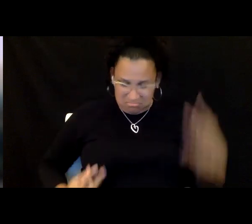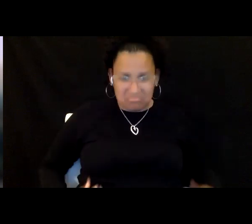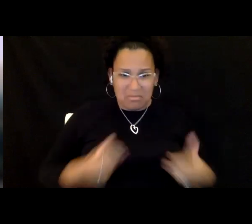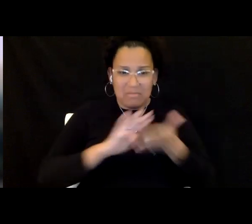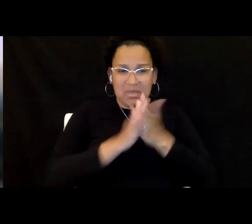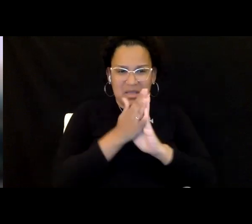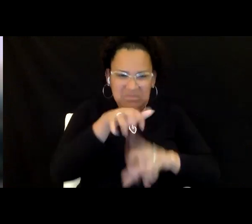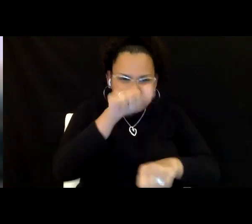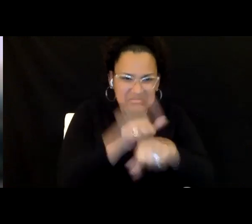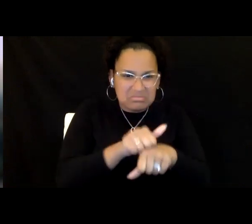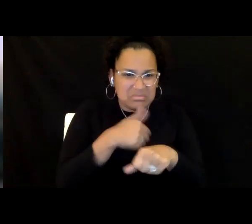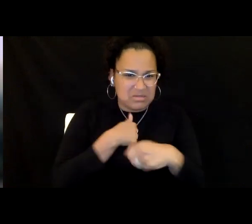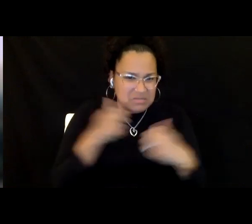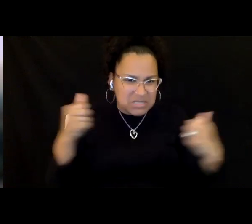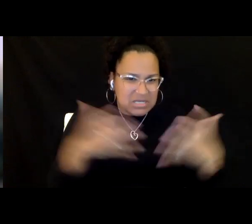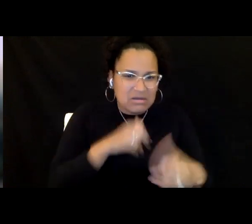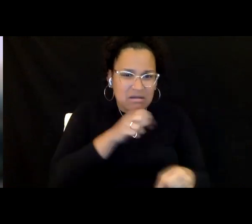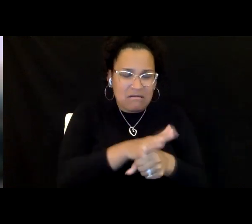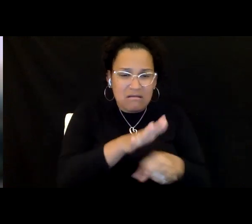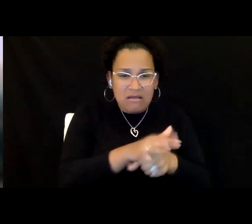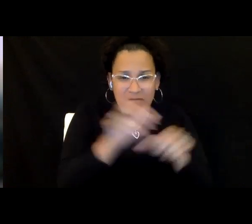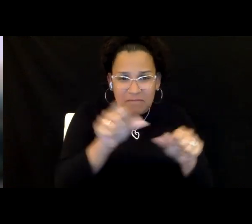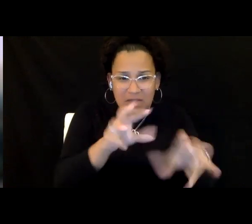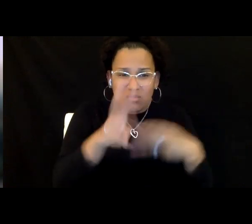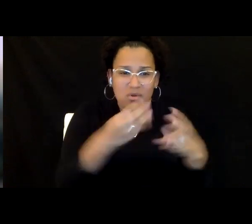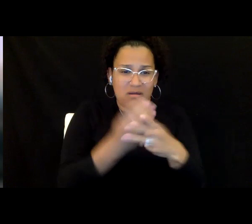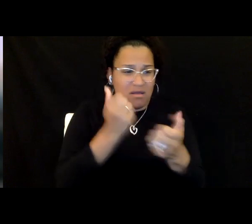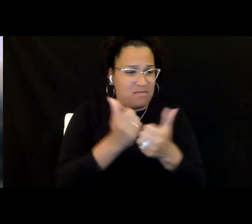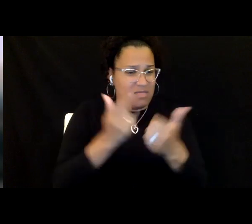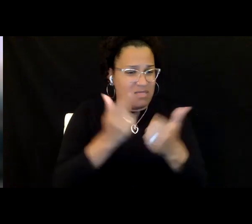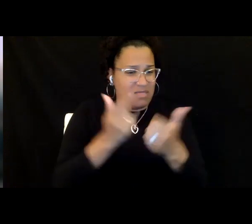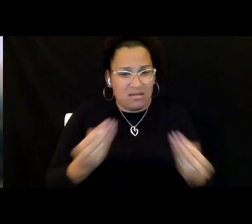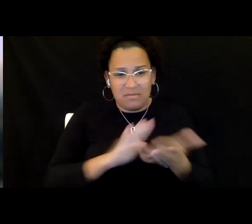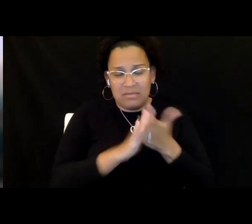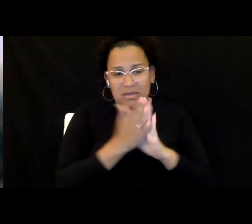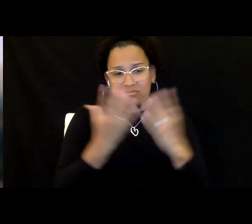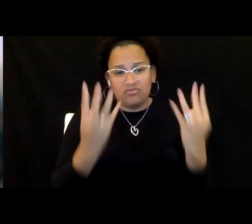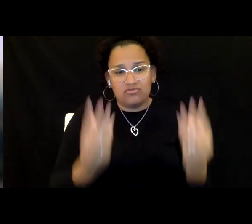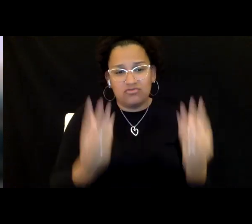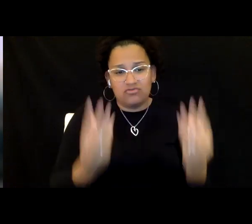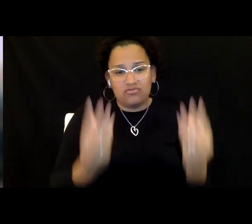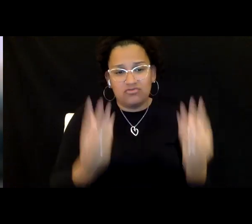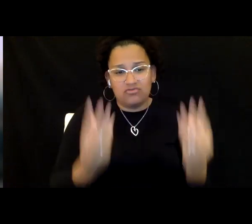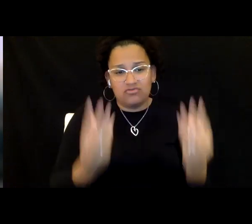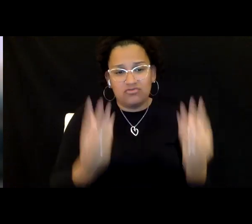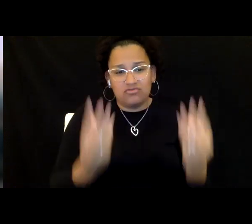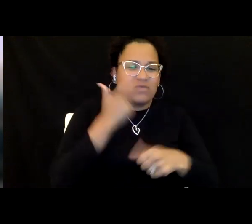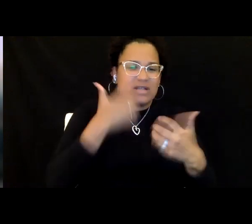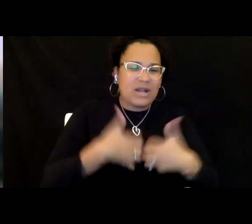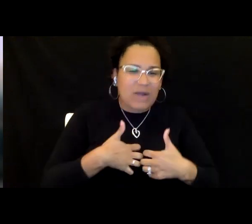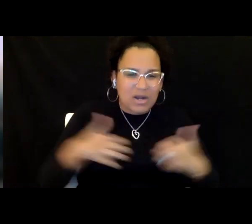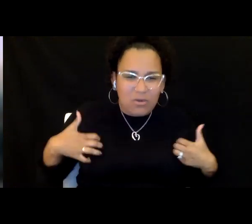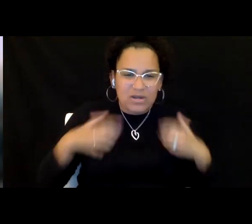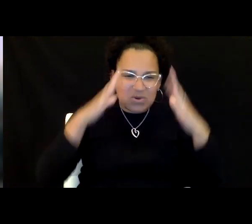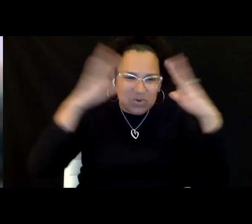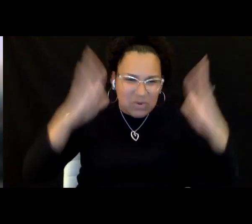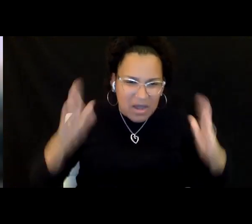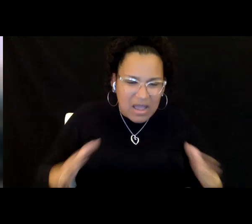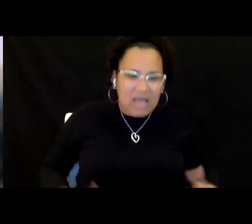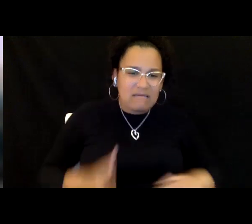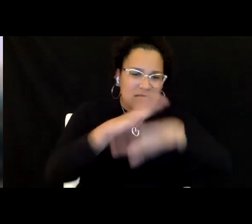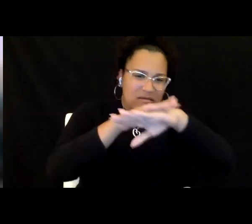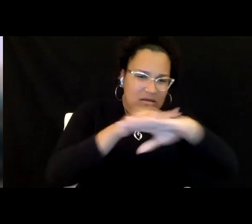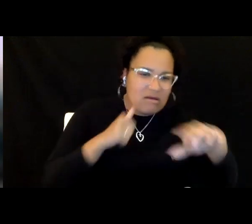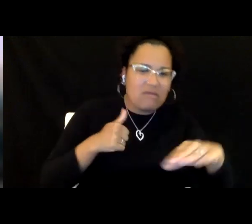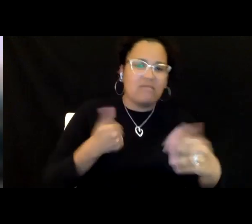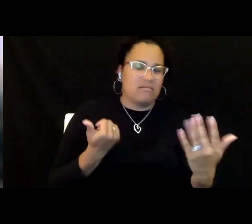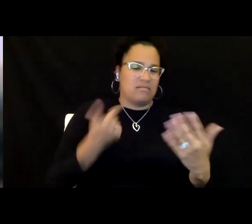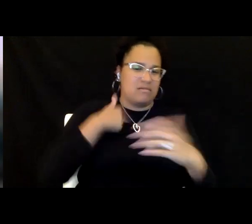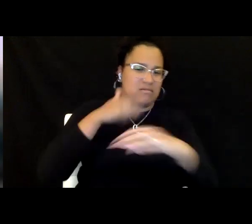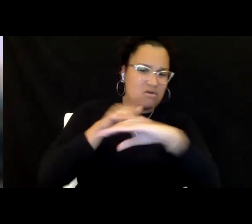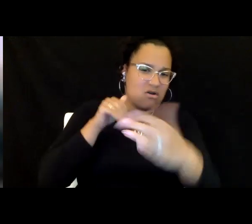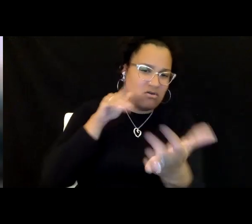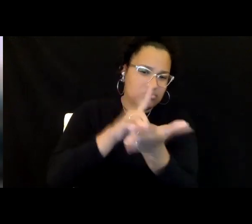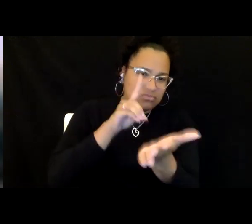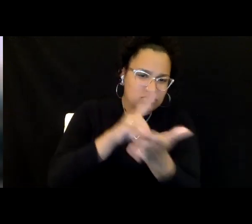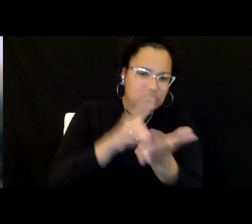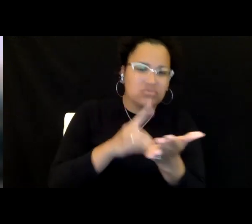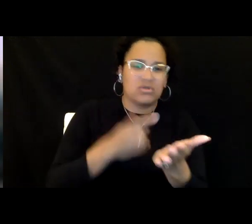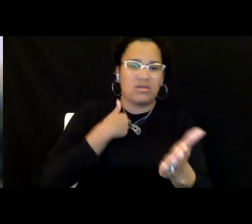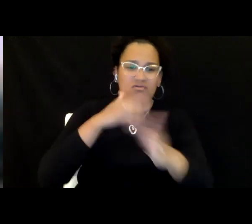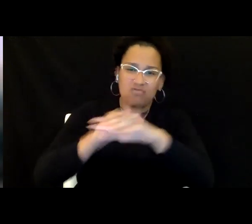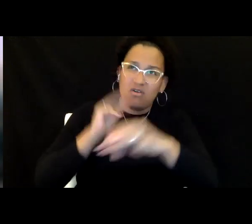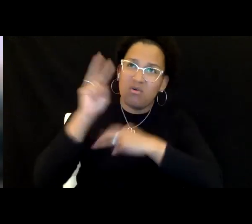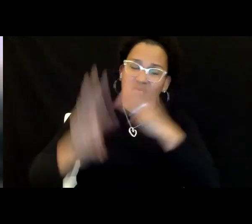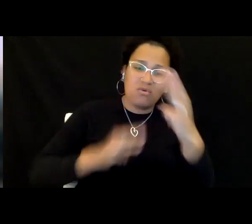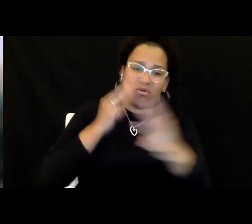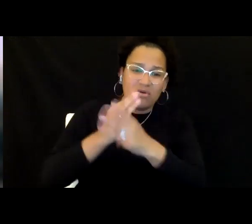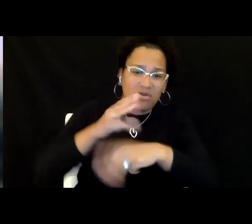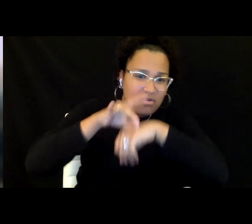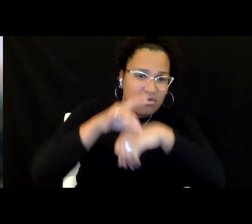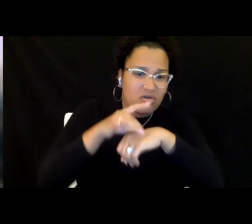Tate N. Oquendo: There is not enough magic in the world to soften me a fresh God newly broken open cracks on cracks a summoning the calling of a doctor, the calling on elements, the new naming.